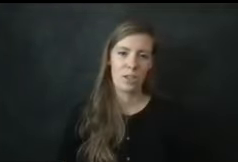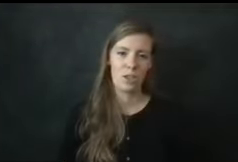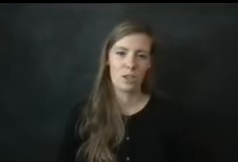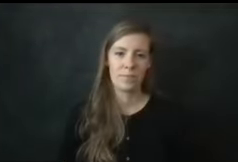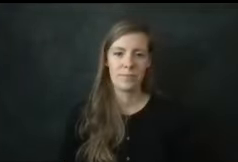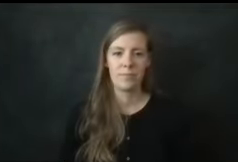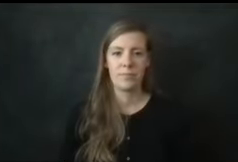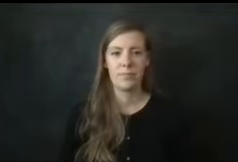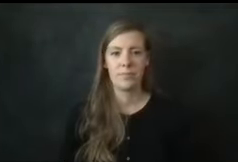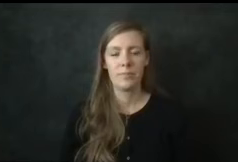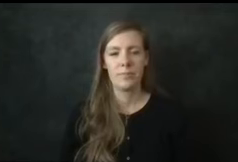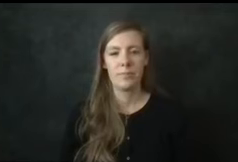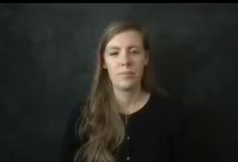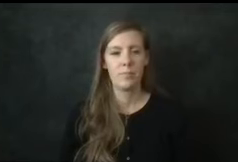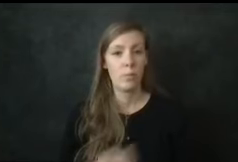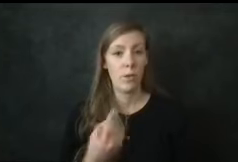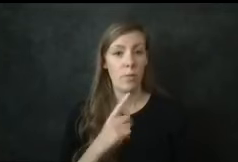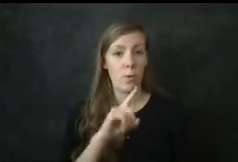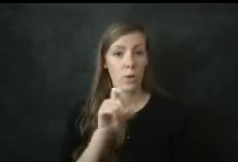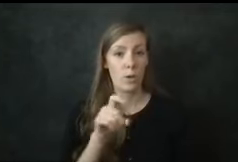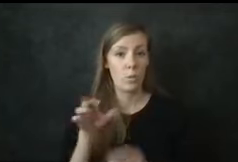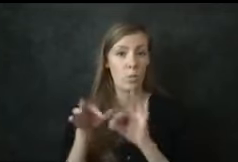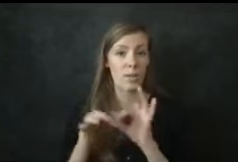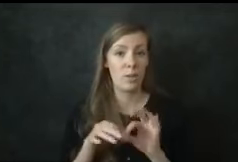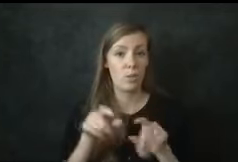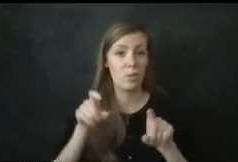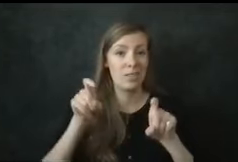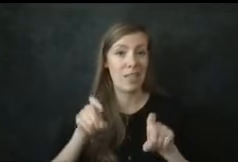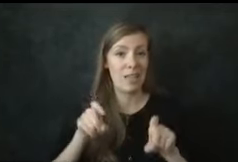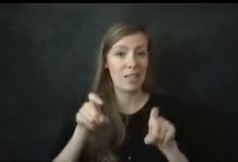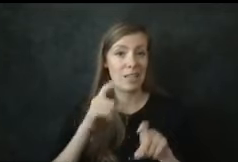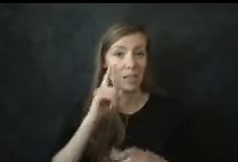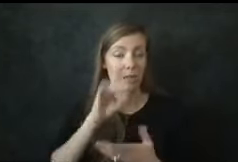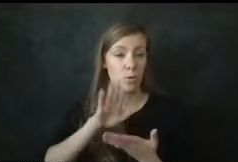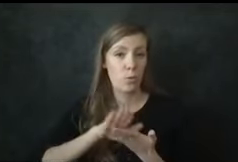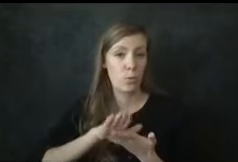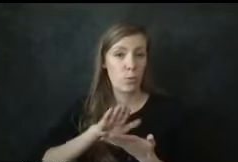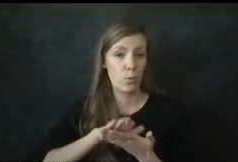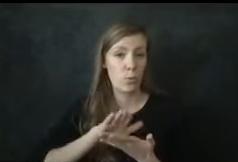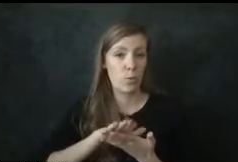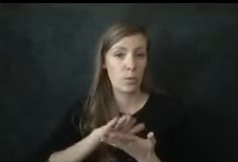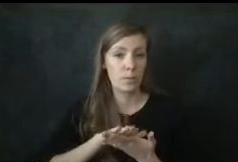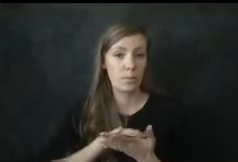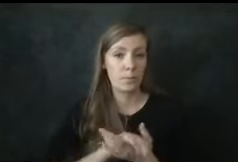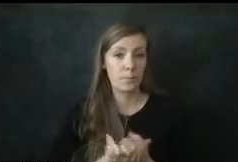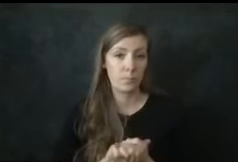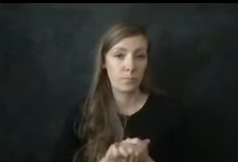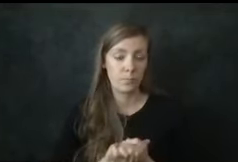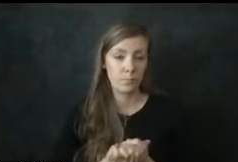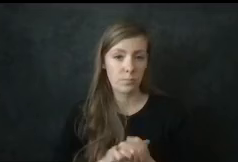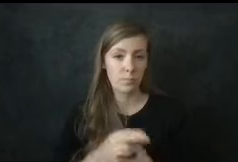Mace, there's a question about testing in schools. As we know that there was a high school football game that